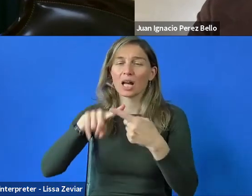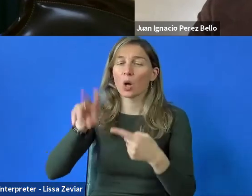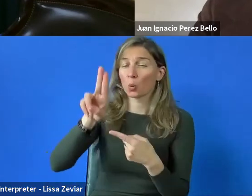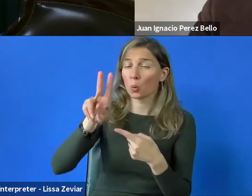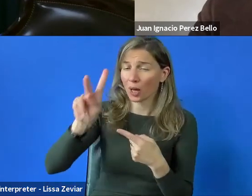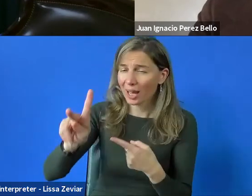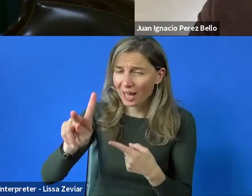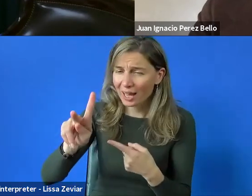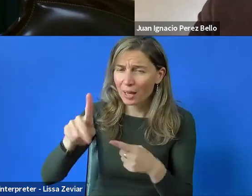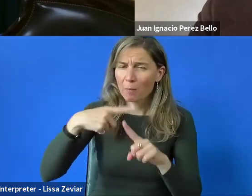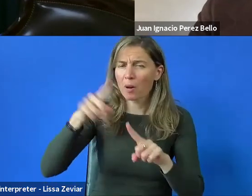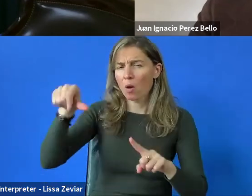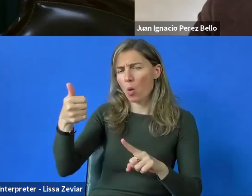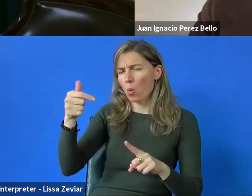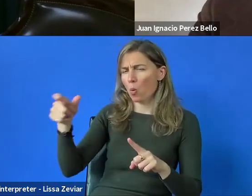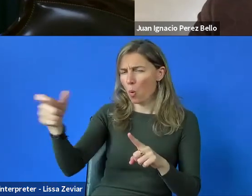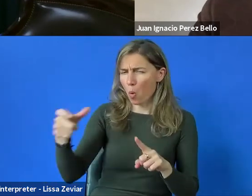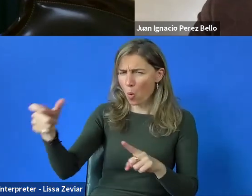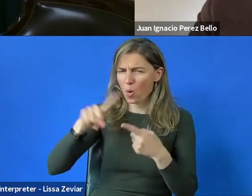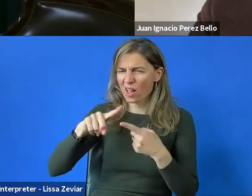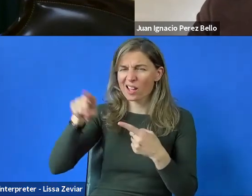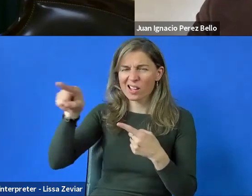on the issue mainly about social protection,